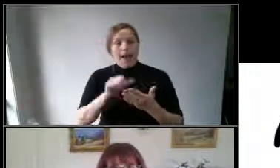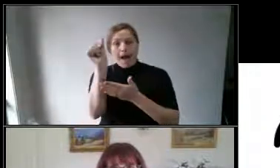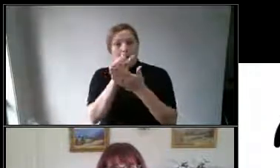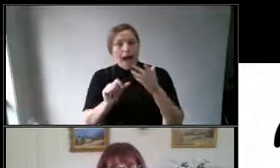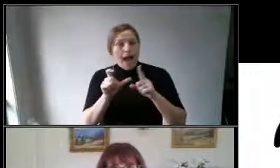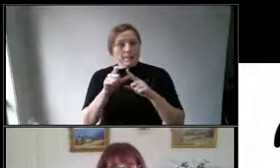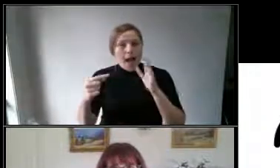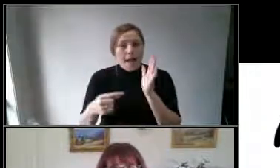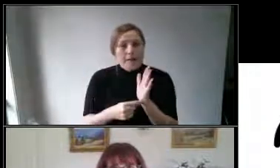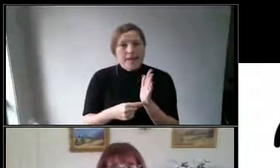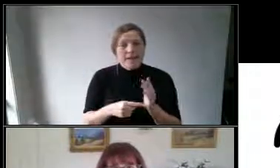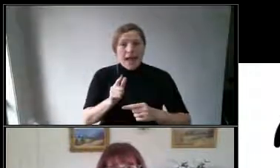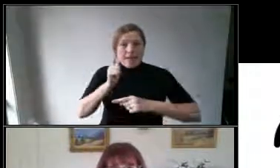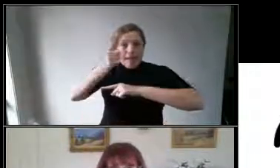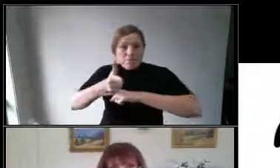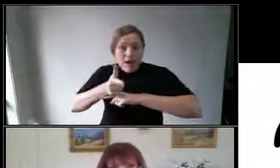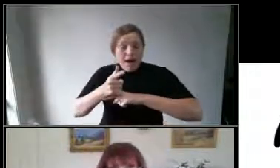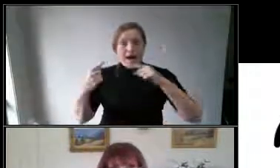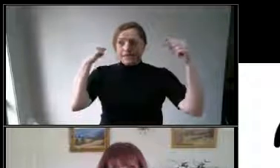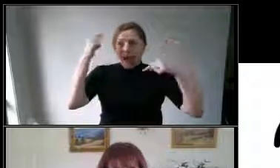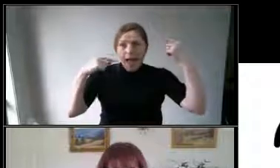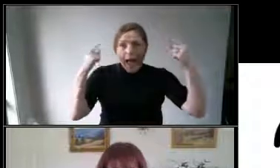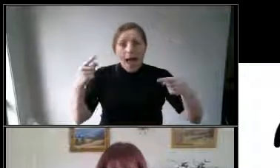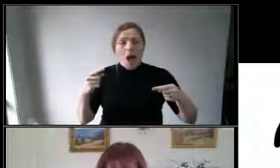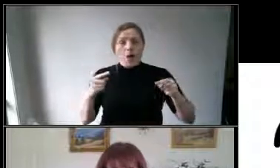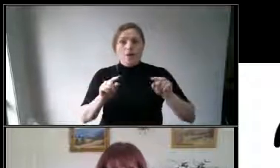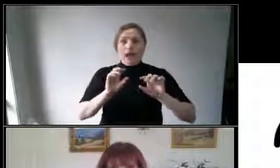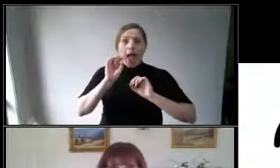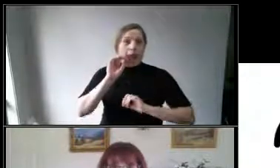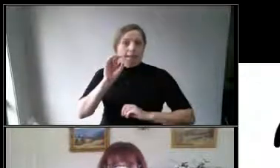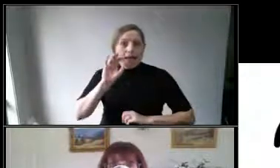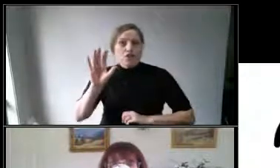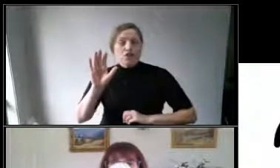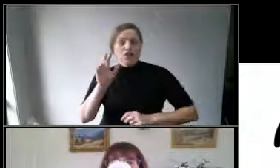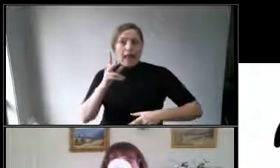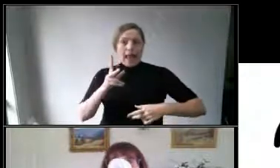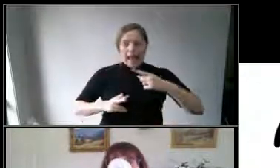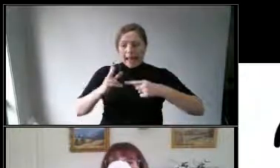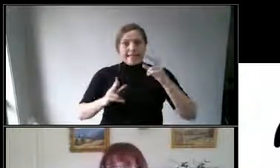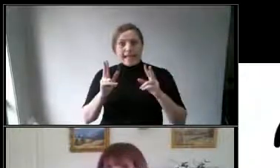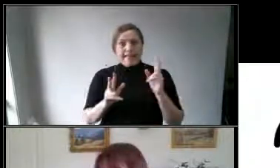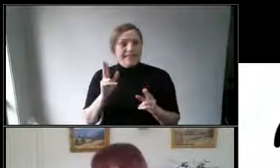writing producing animation visual effects editing and really the list uh the list really goes on